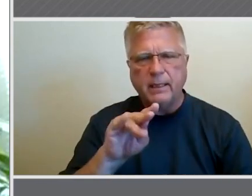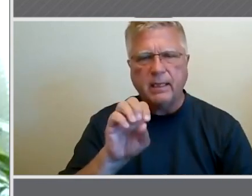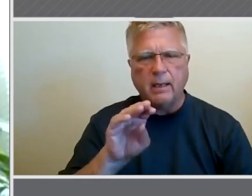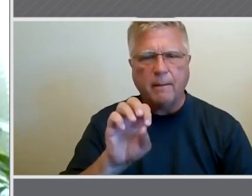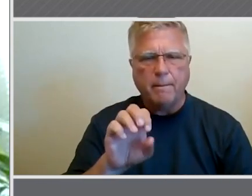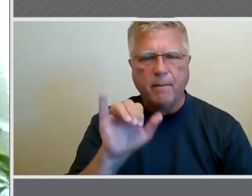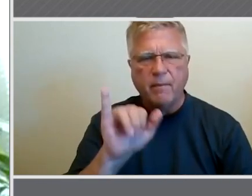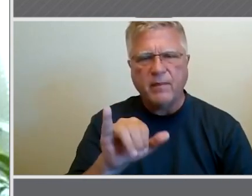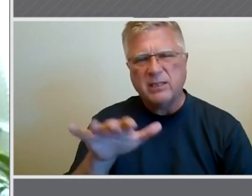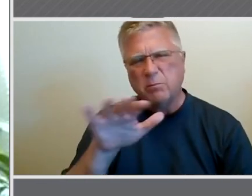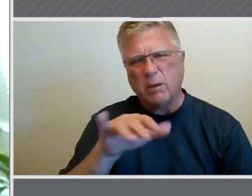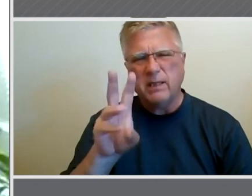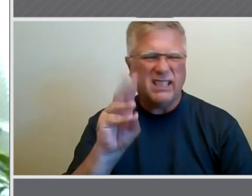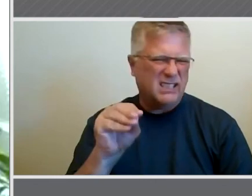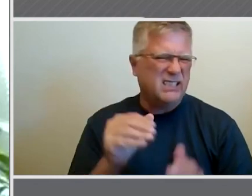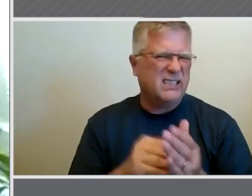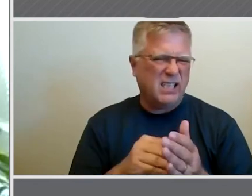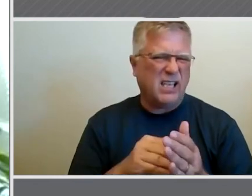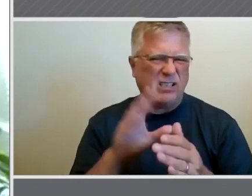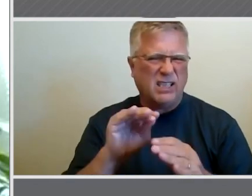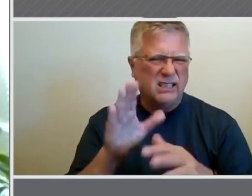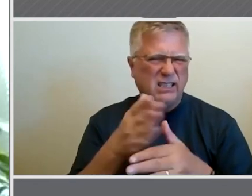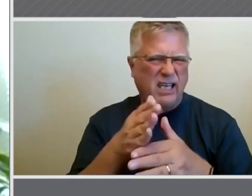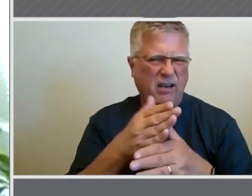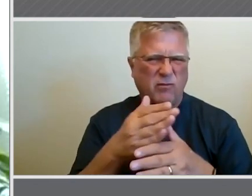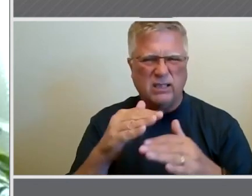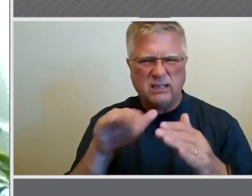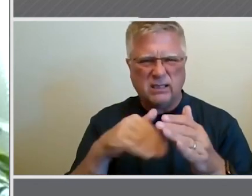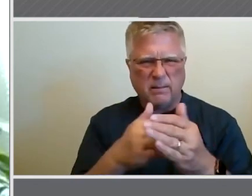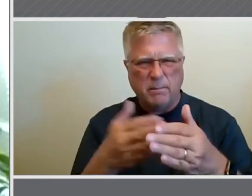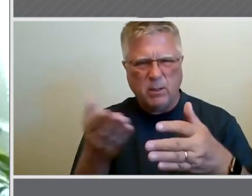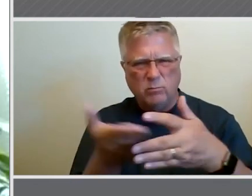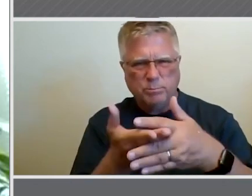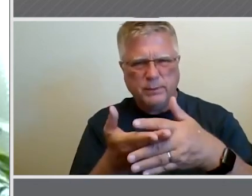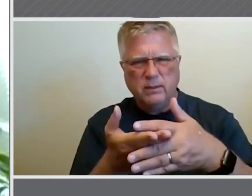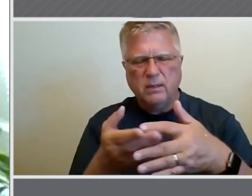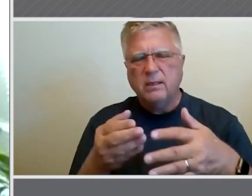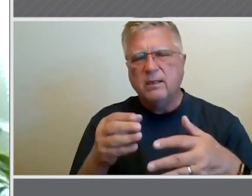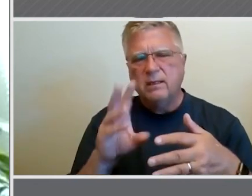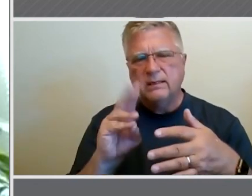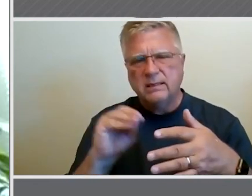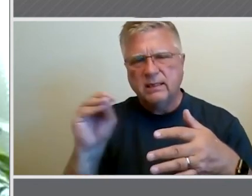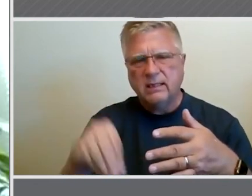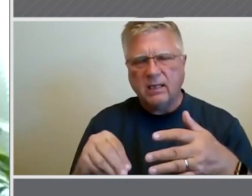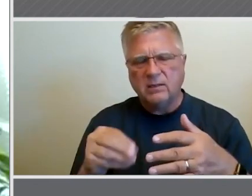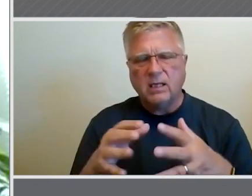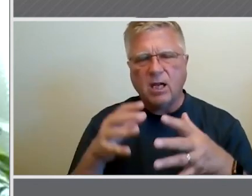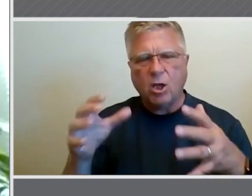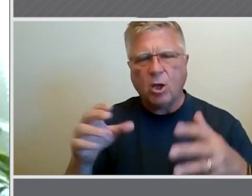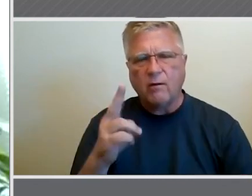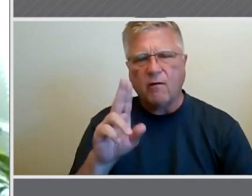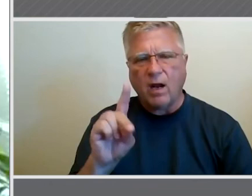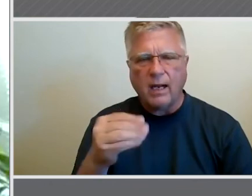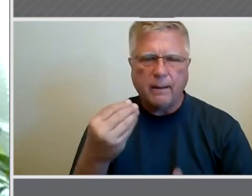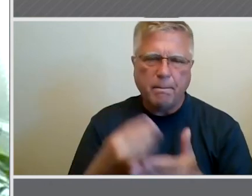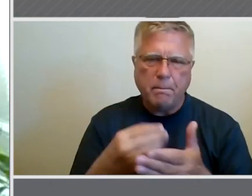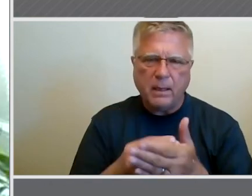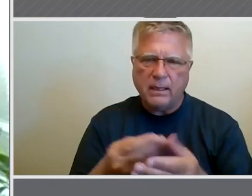know in the 60 thousands that's the average that's the middle for Pittsburgh incomes and so a lot of the HUD funds are directed to people that are definitely below